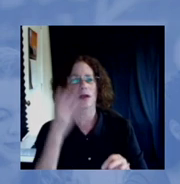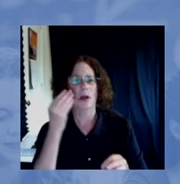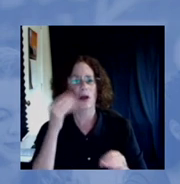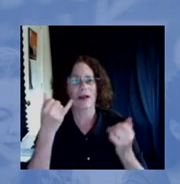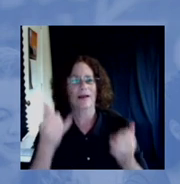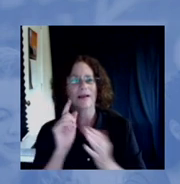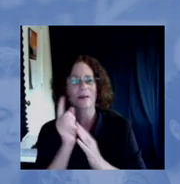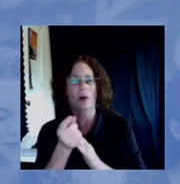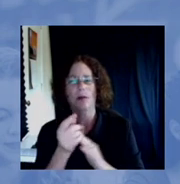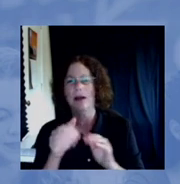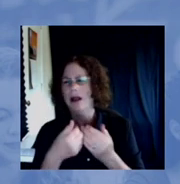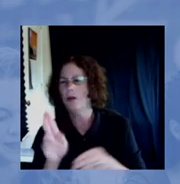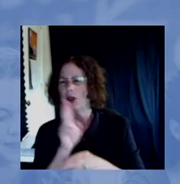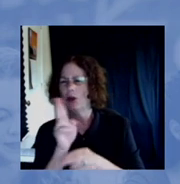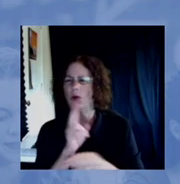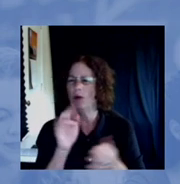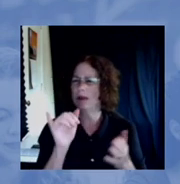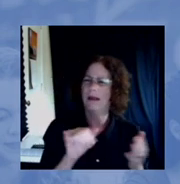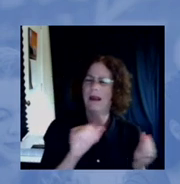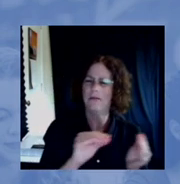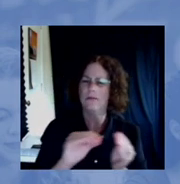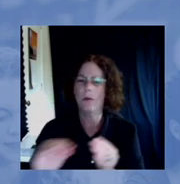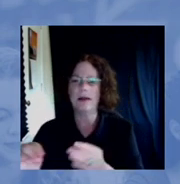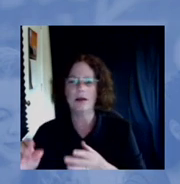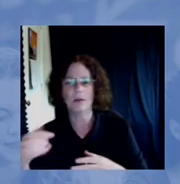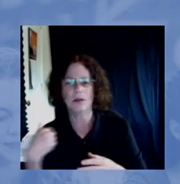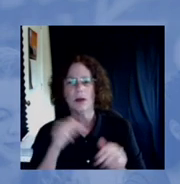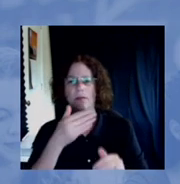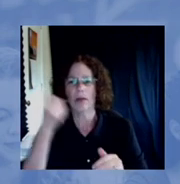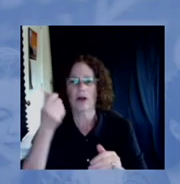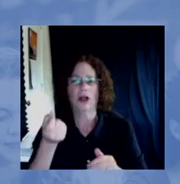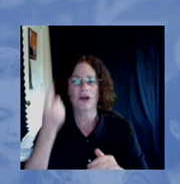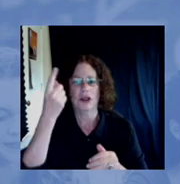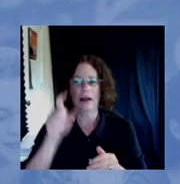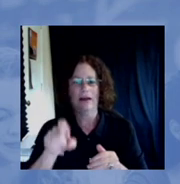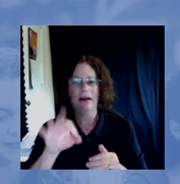THAT URGENCY AND MOMENTUM SO THAT WE CAN BETTER UNDERSTAND THE NEEDS OF OUR STUDENTS AND SPECIFICALLY